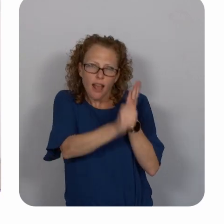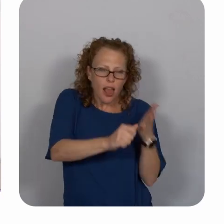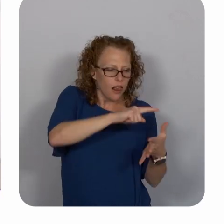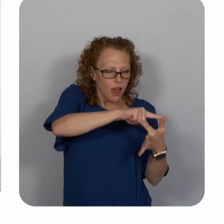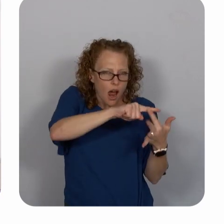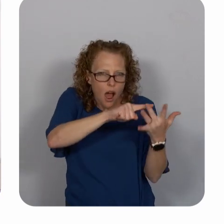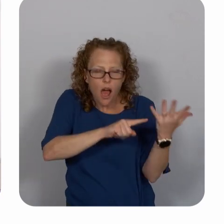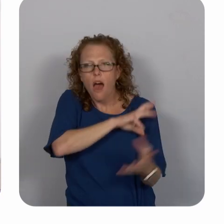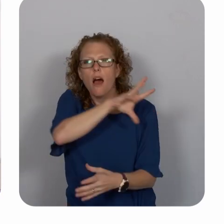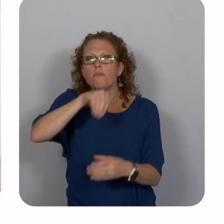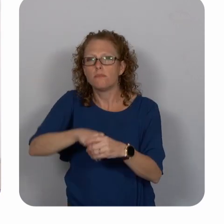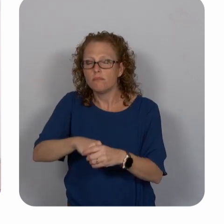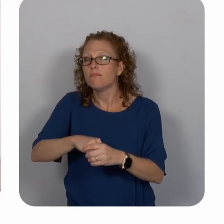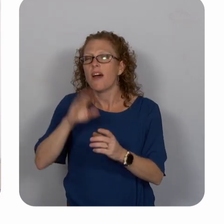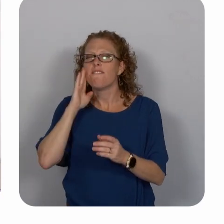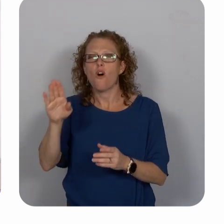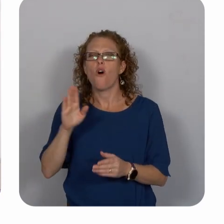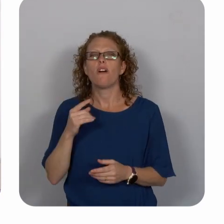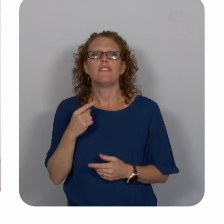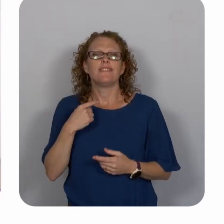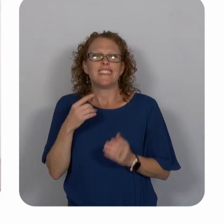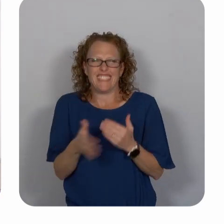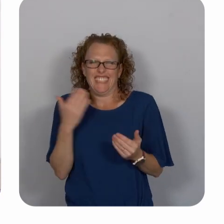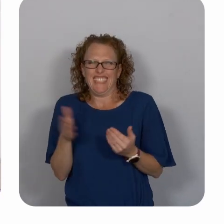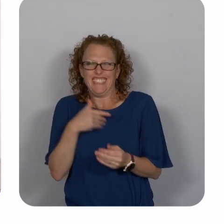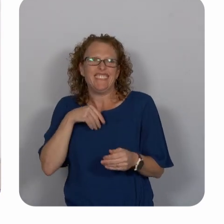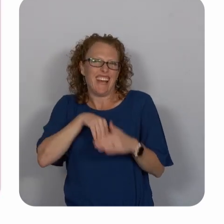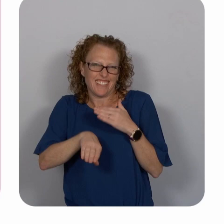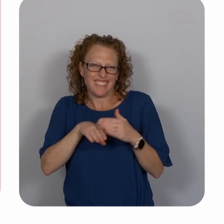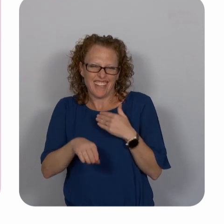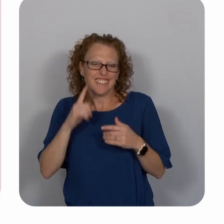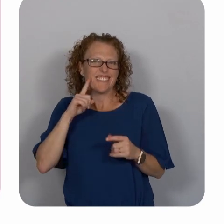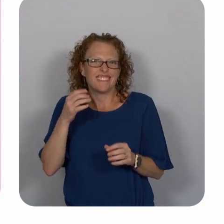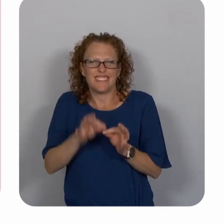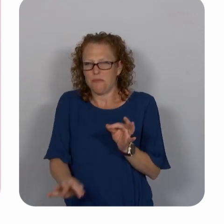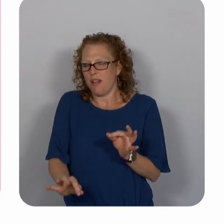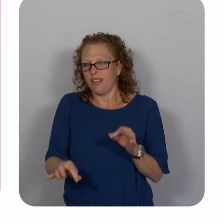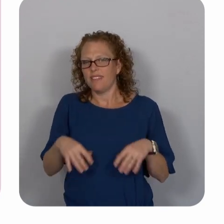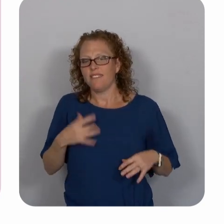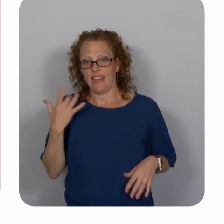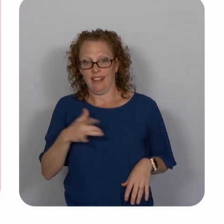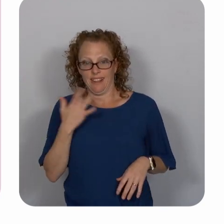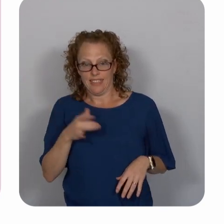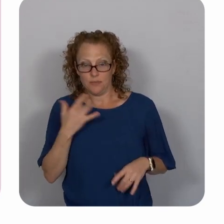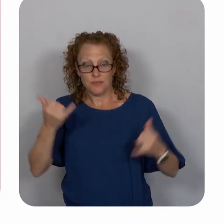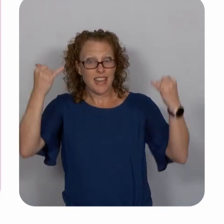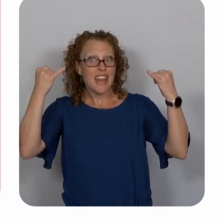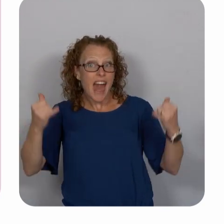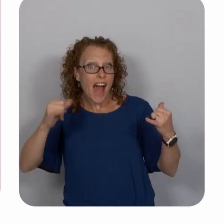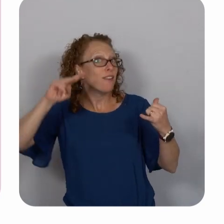So this brings to us our second key idea. We developed a new fine-tuning paradigm,